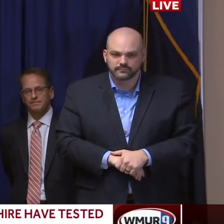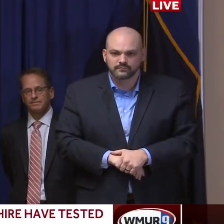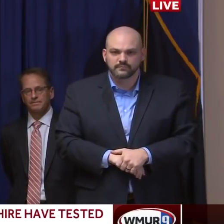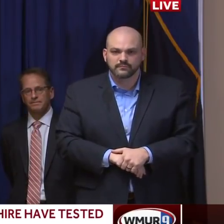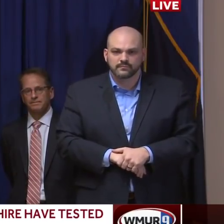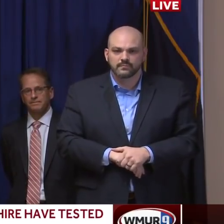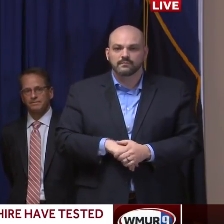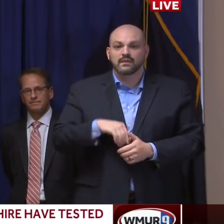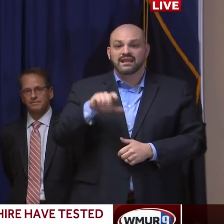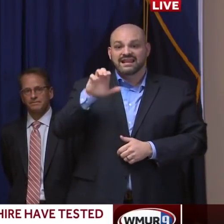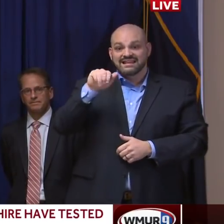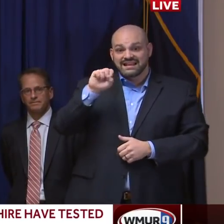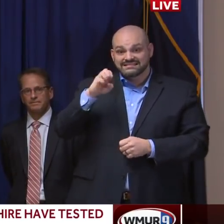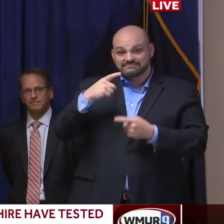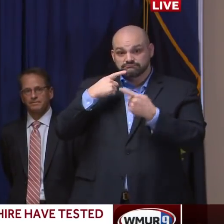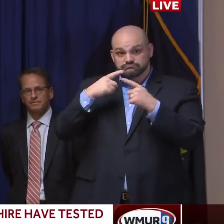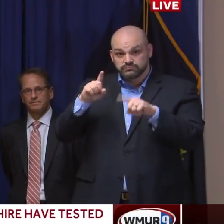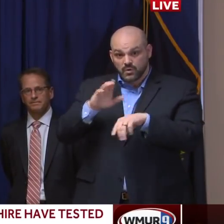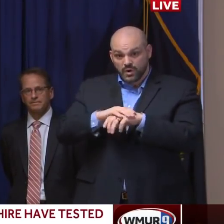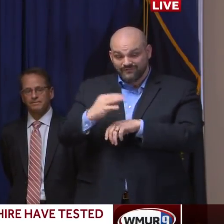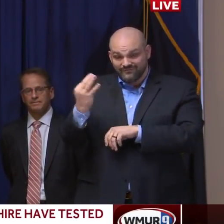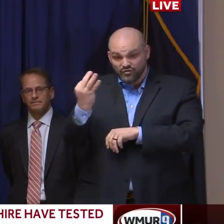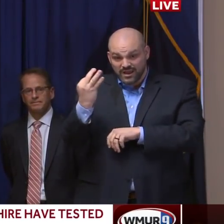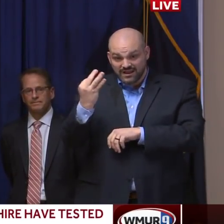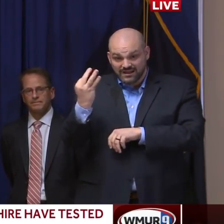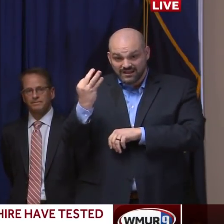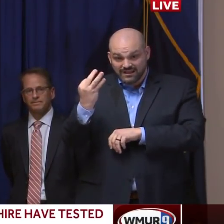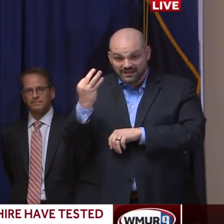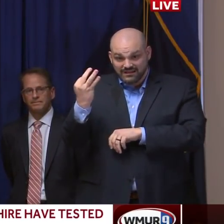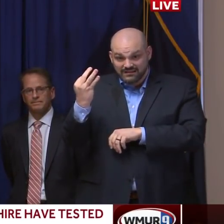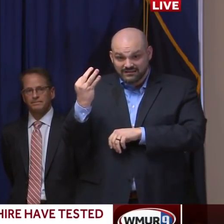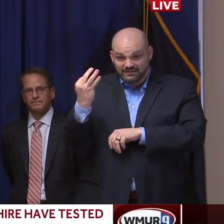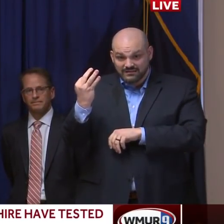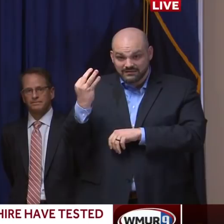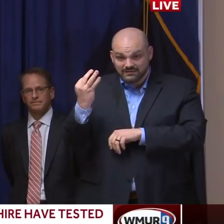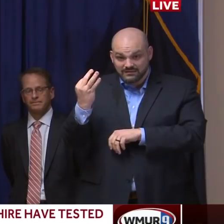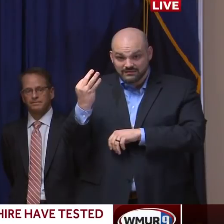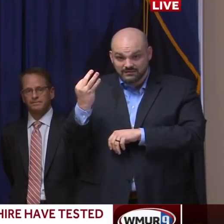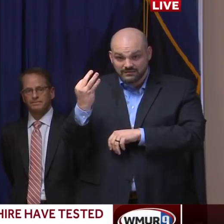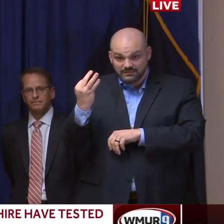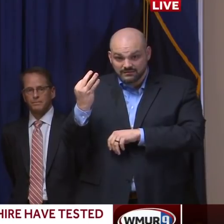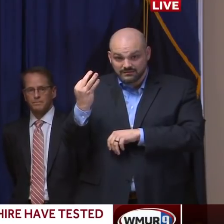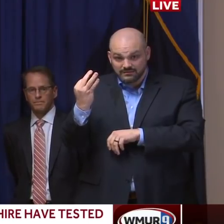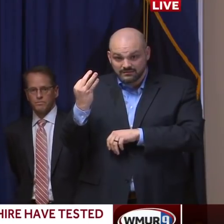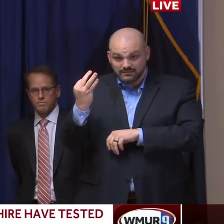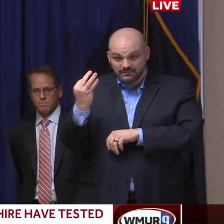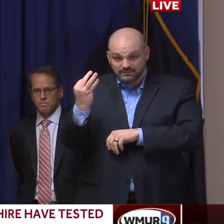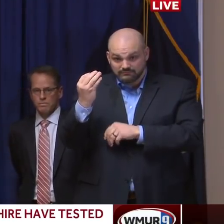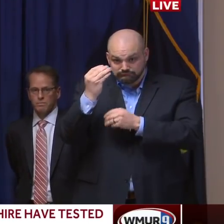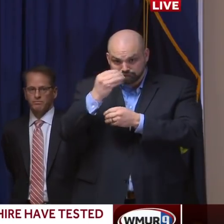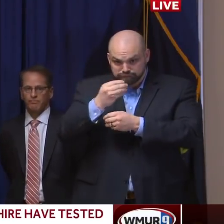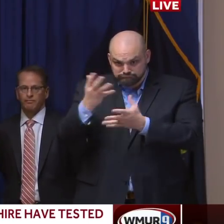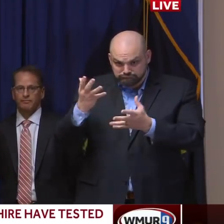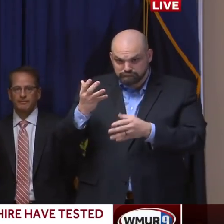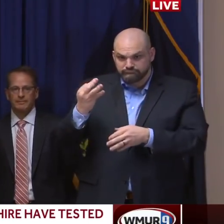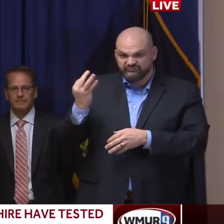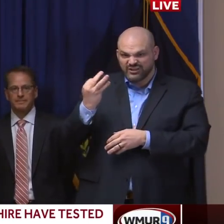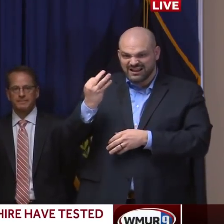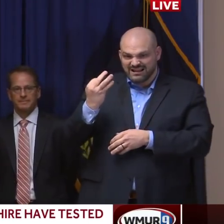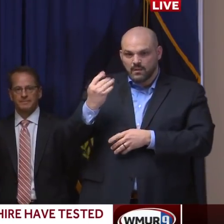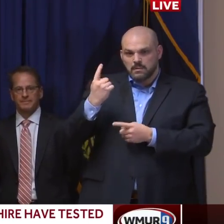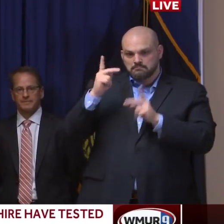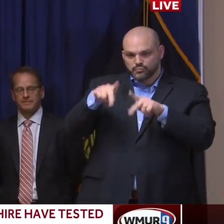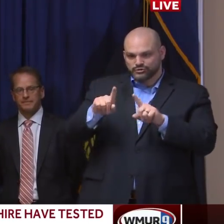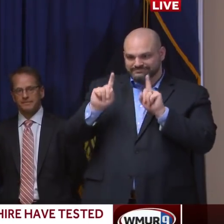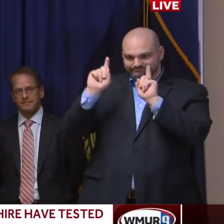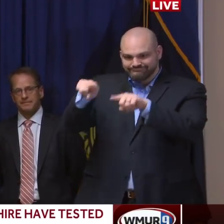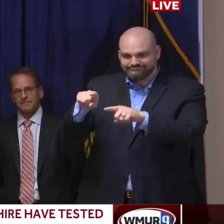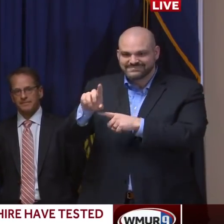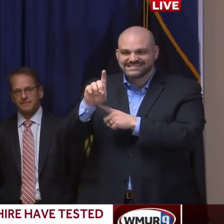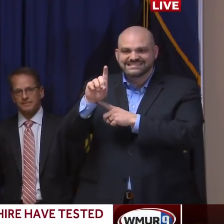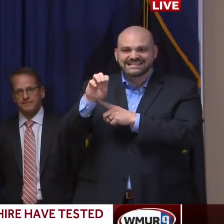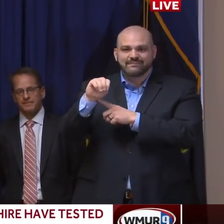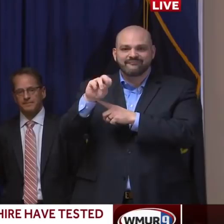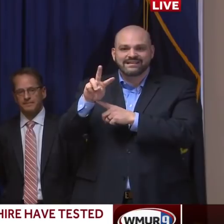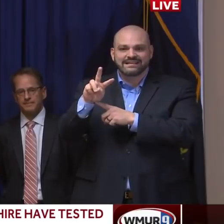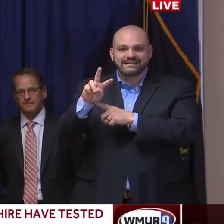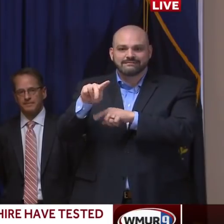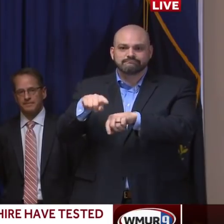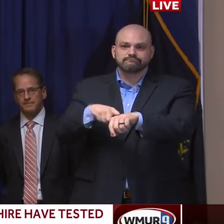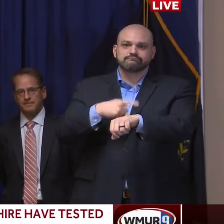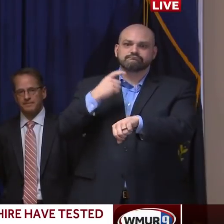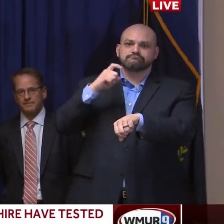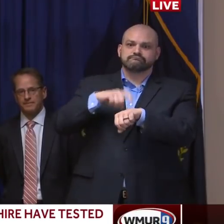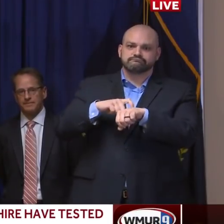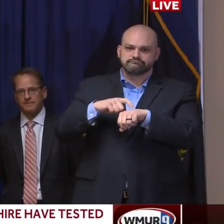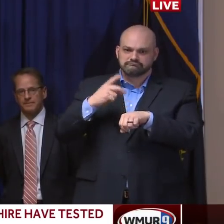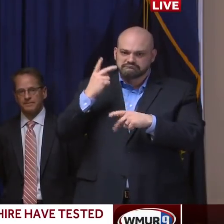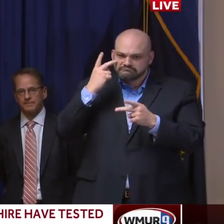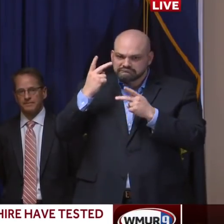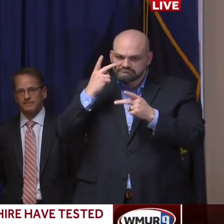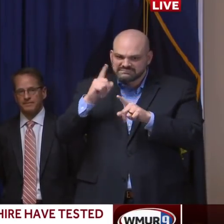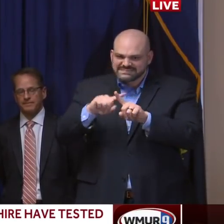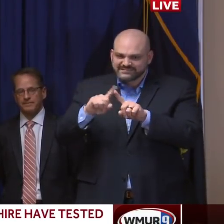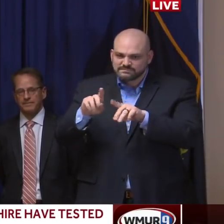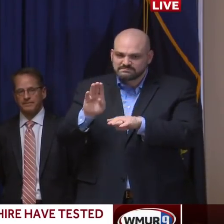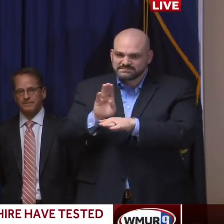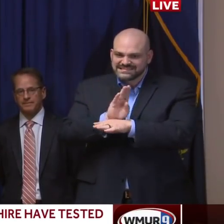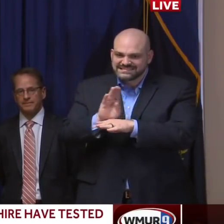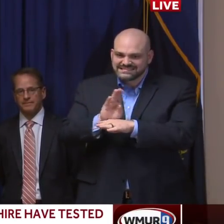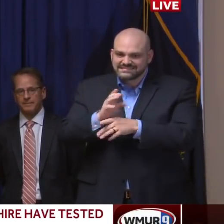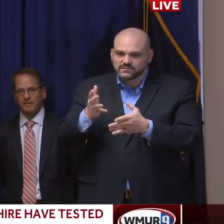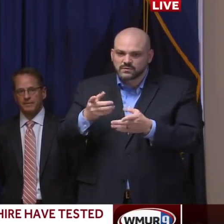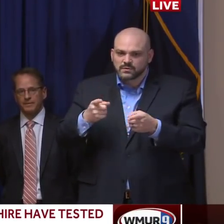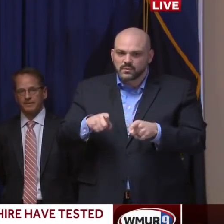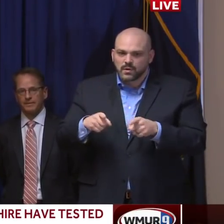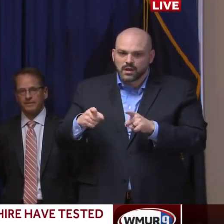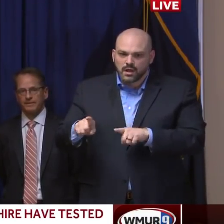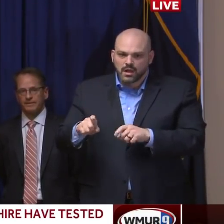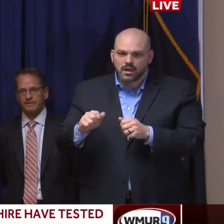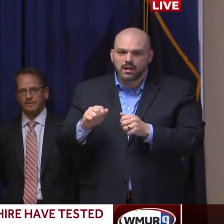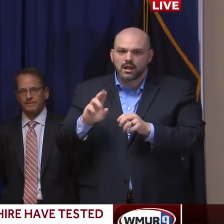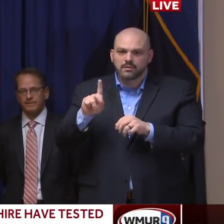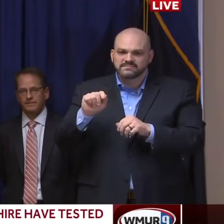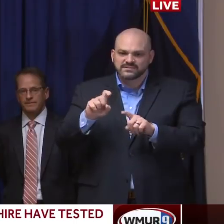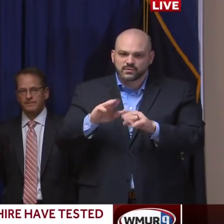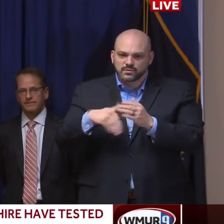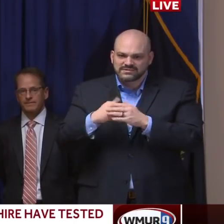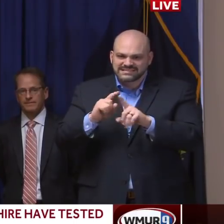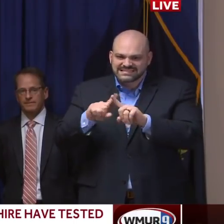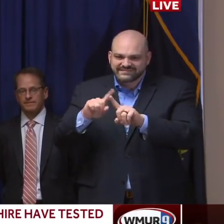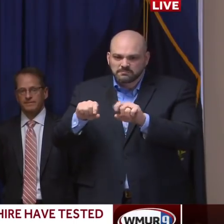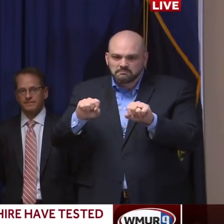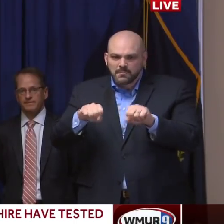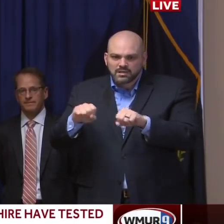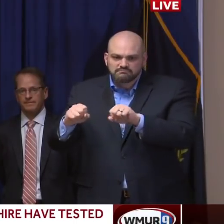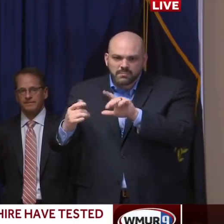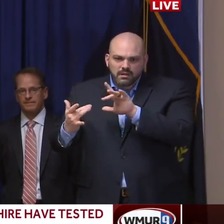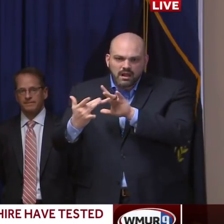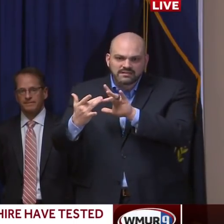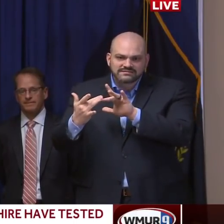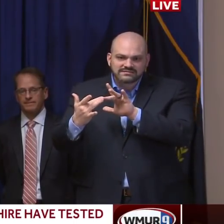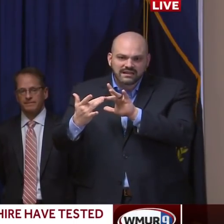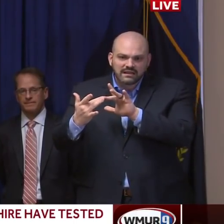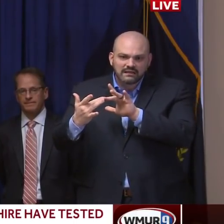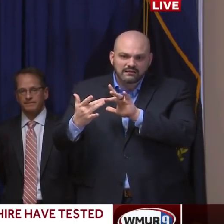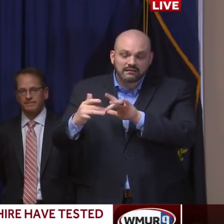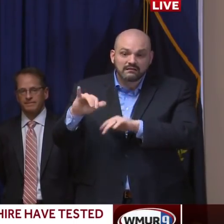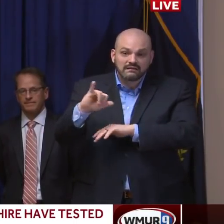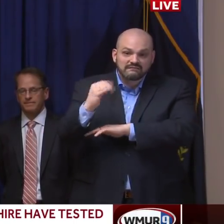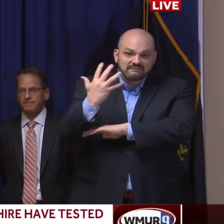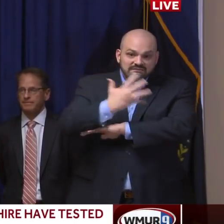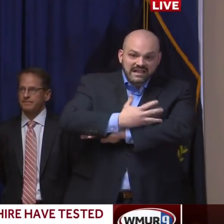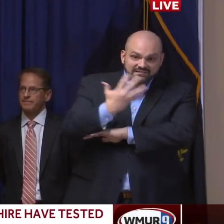WHAT WAS ANNOUNCED FRIDAY EVENING, PART OF THE ADVISORY ABOUT THE NUMBER OF DAYS, WHAT IS BEING DONE IN TERMS OF ALL THE POSSIBLE CONTACTS.